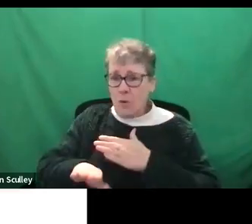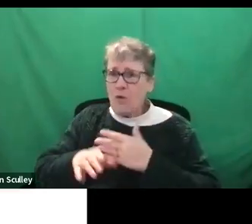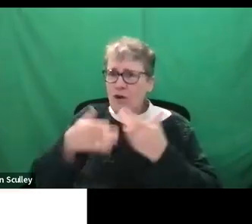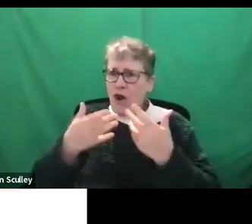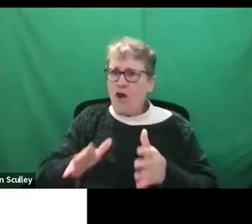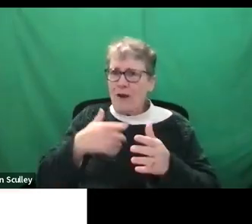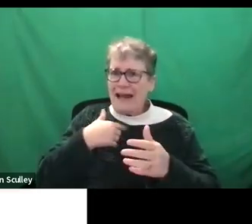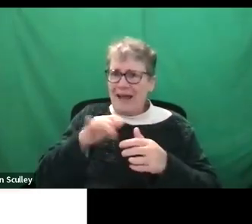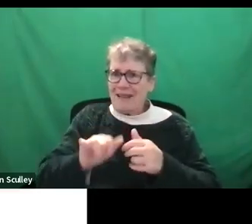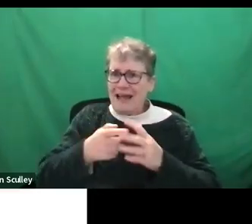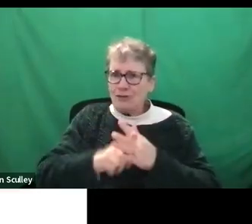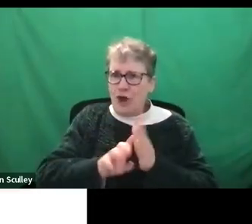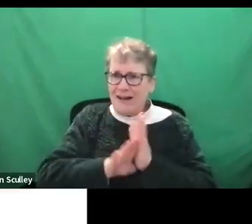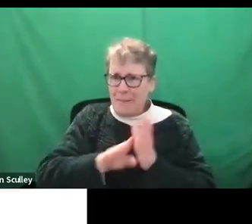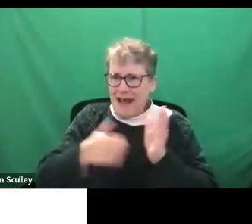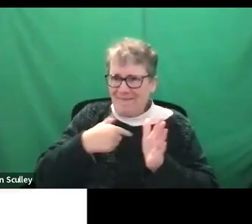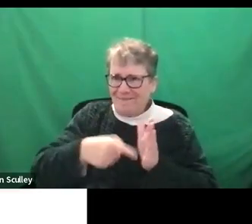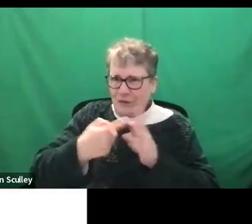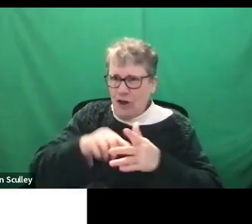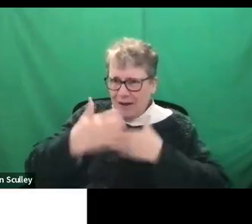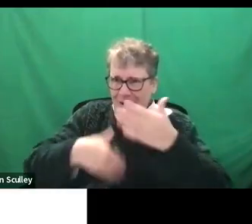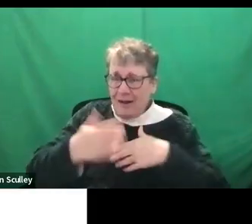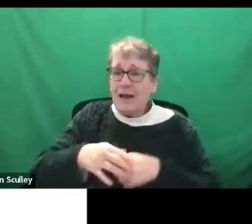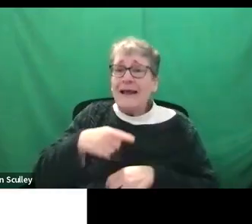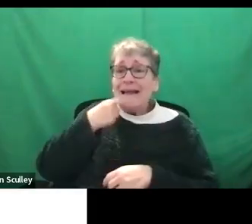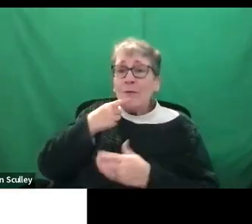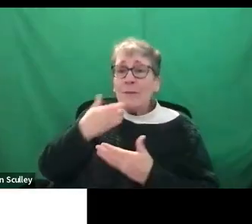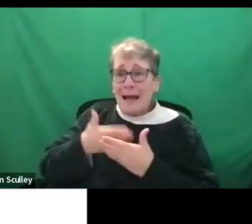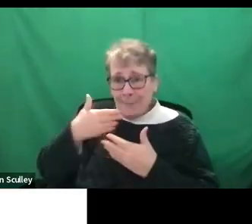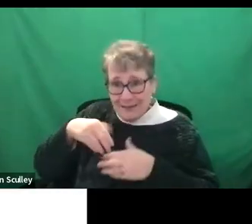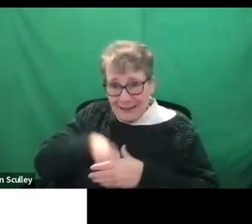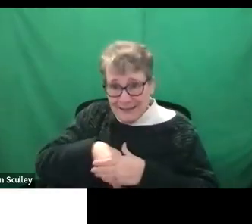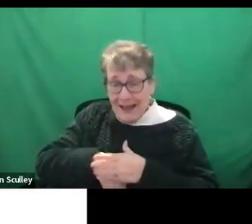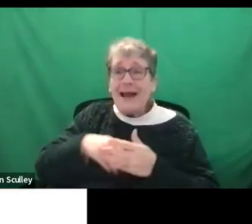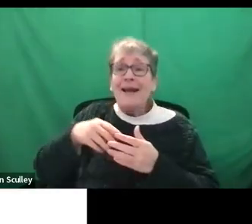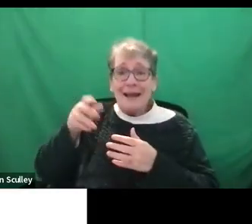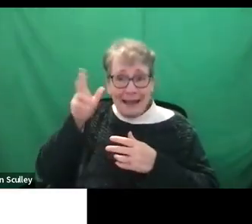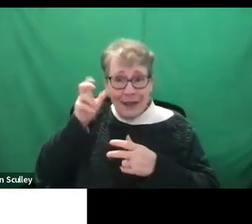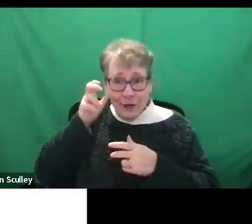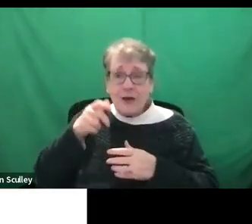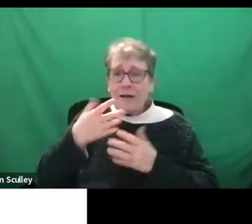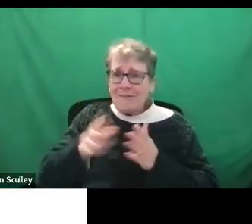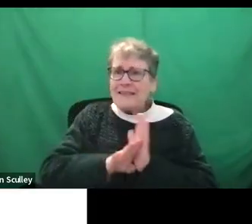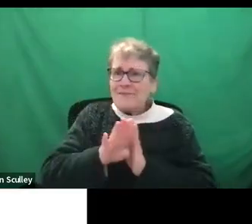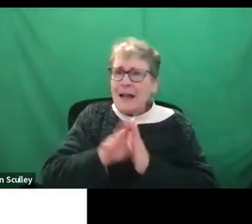We know that Deaf infants are, uh... hardwired to be visual.